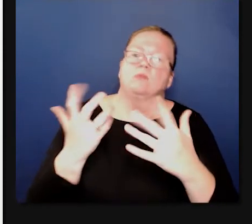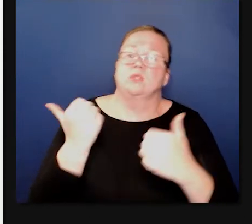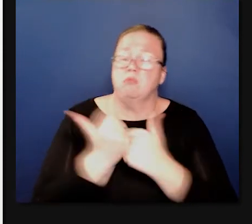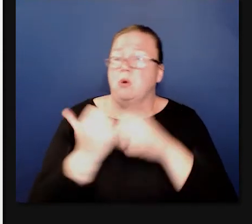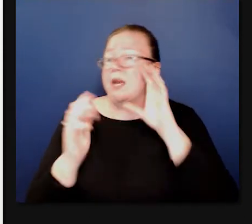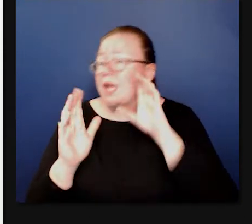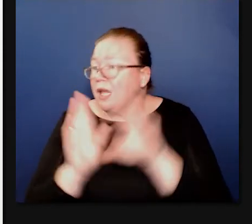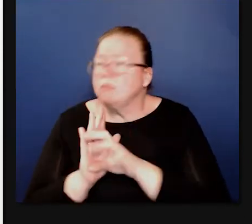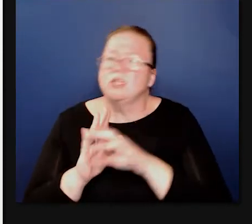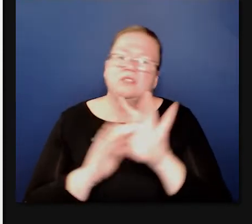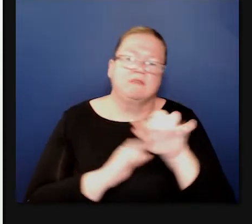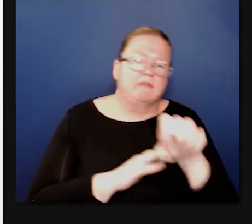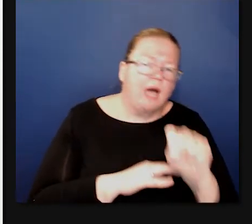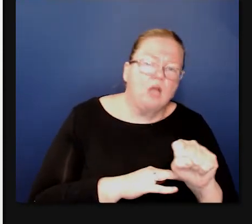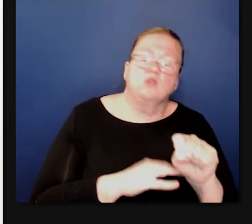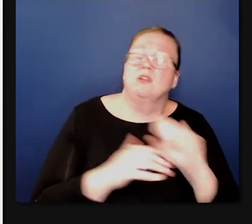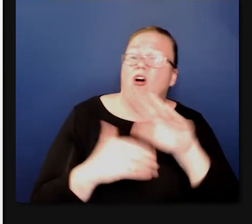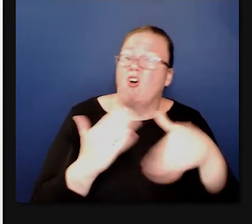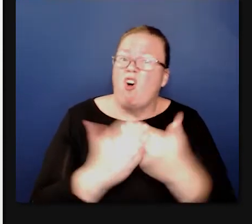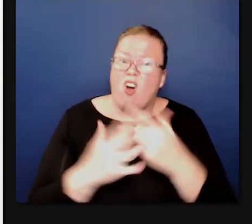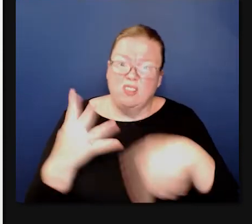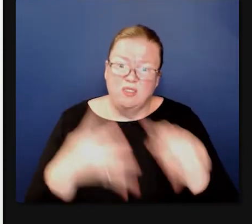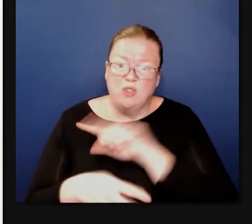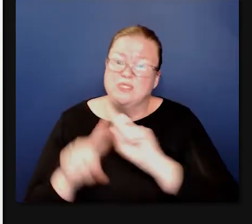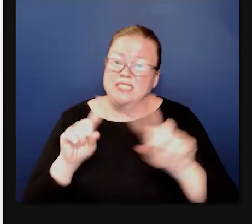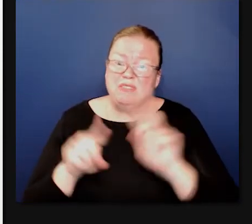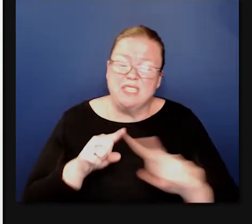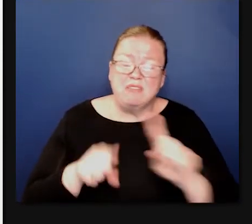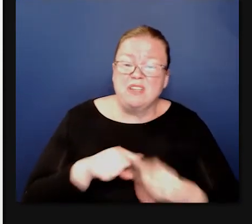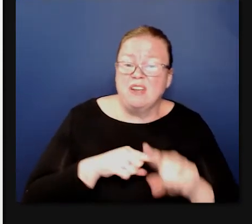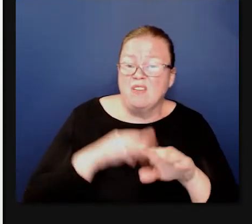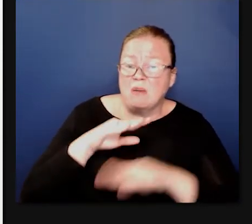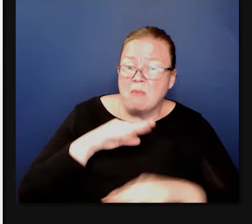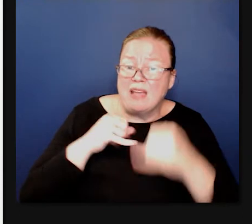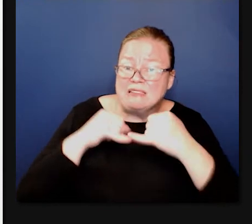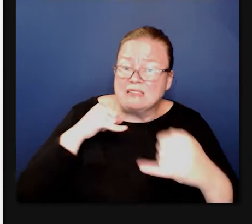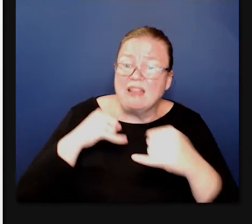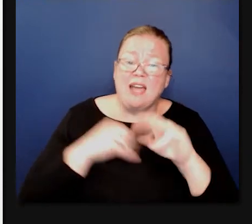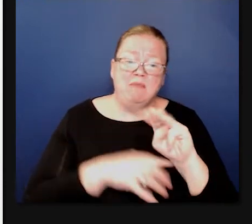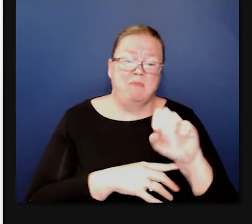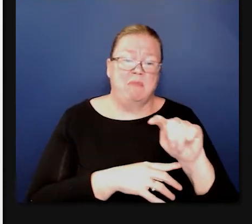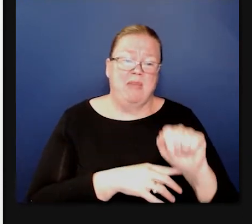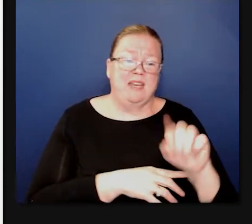We support images and files. All of these different baseline item meta data options